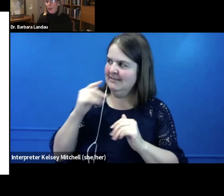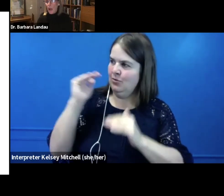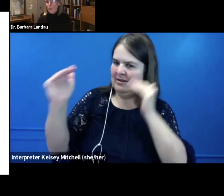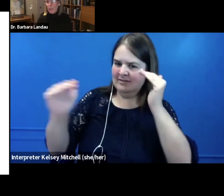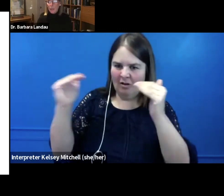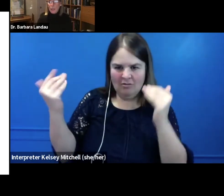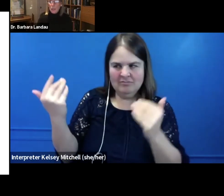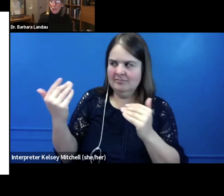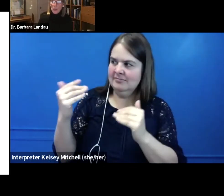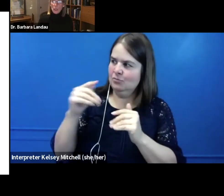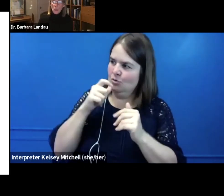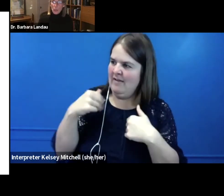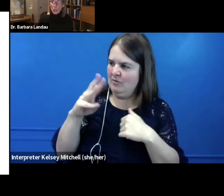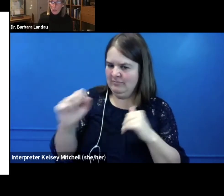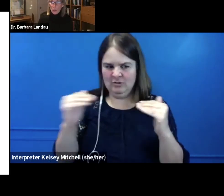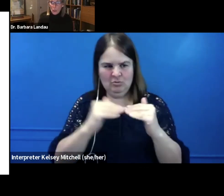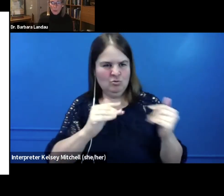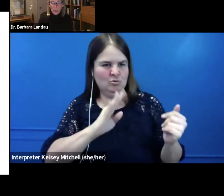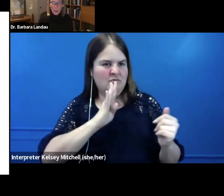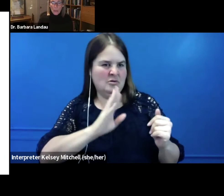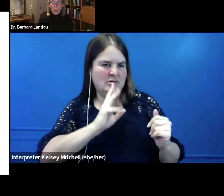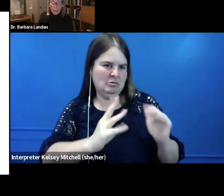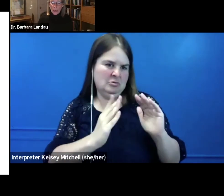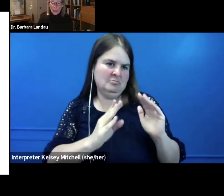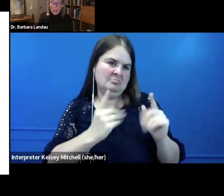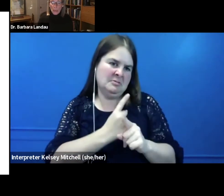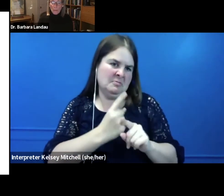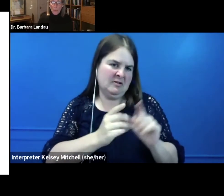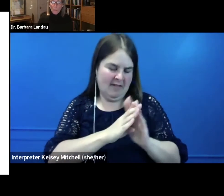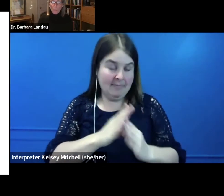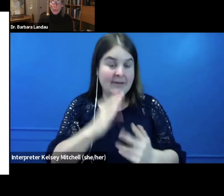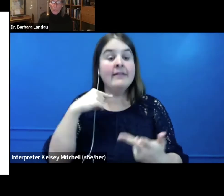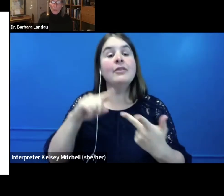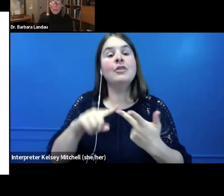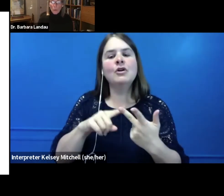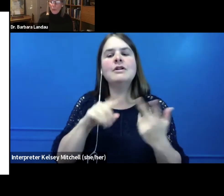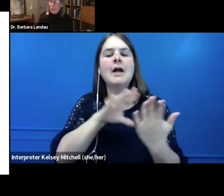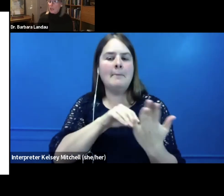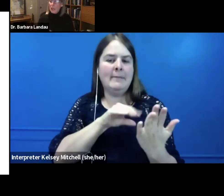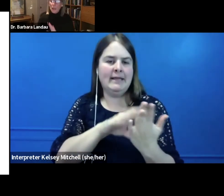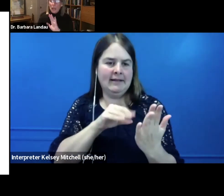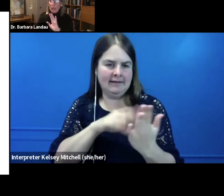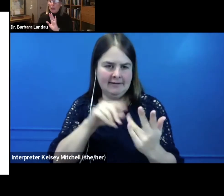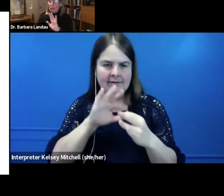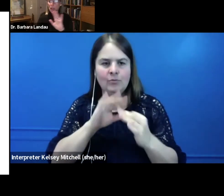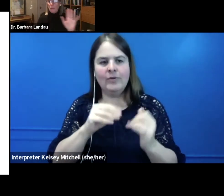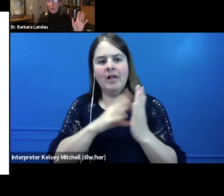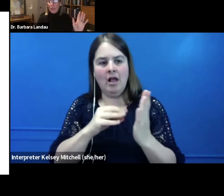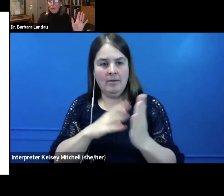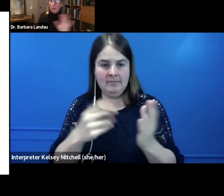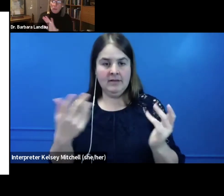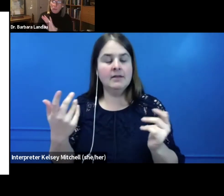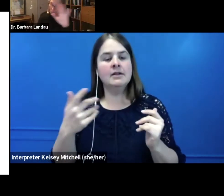copying prediction so i just want to show you some things you can guess at um we're predicting that